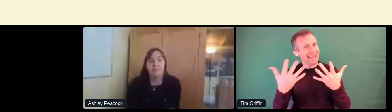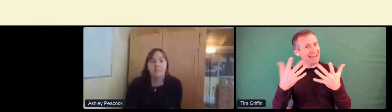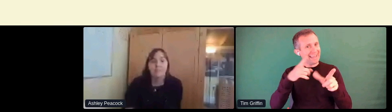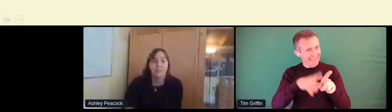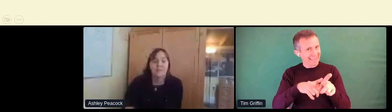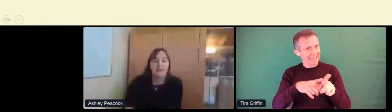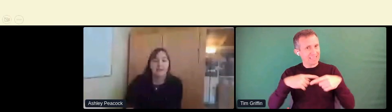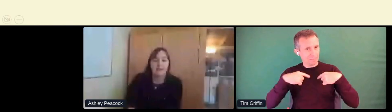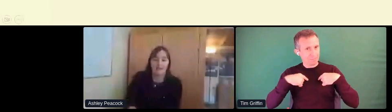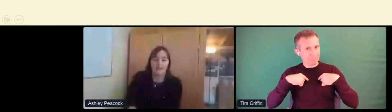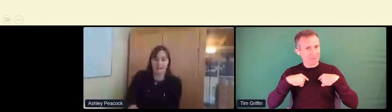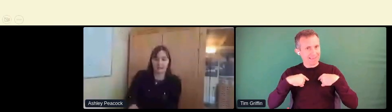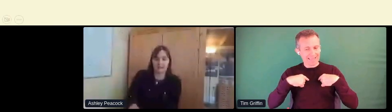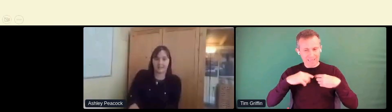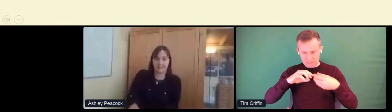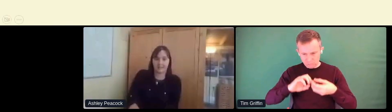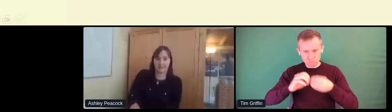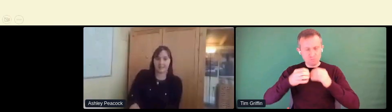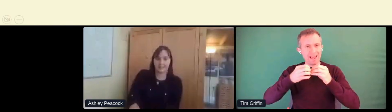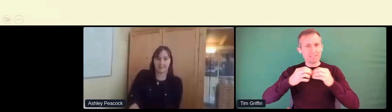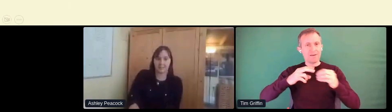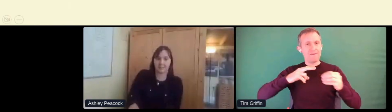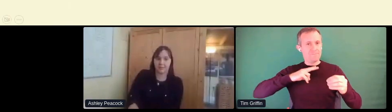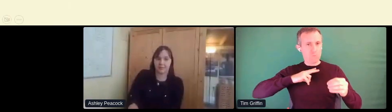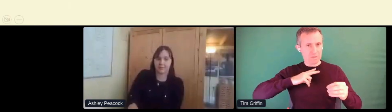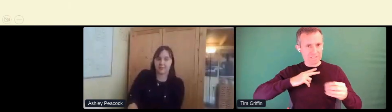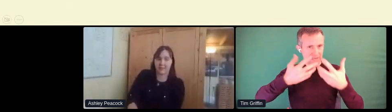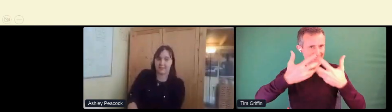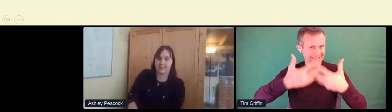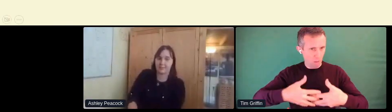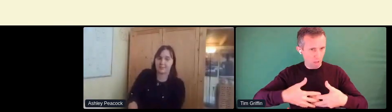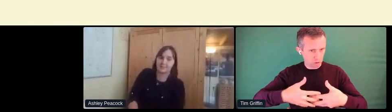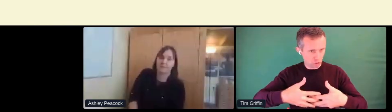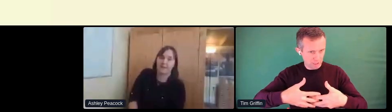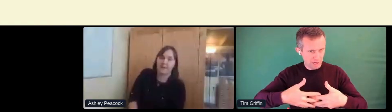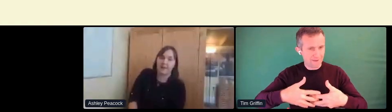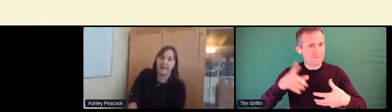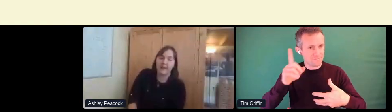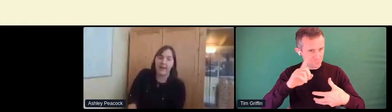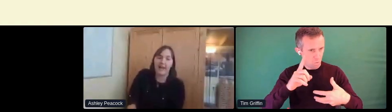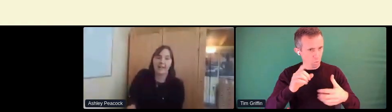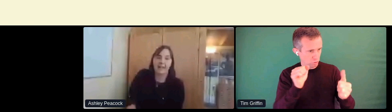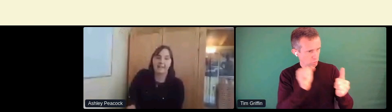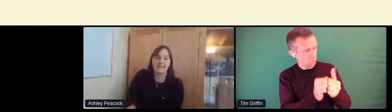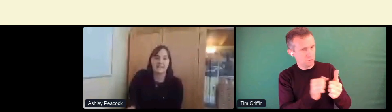building both technology and services for neurodivergent and disabled people and a